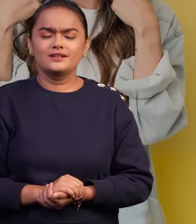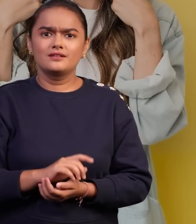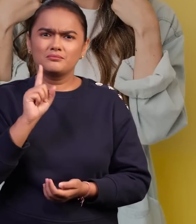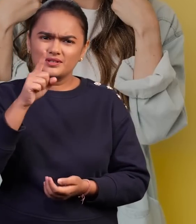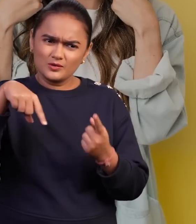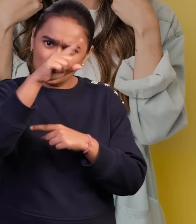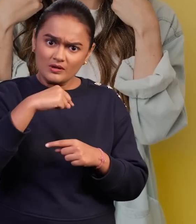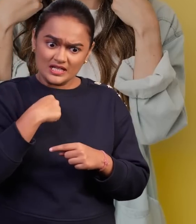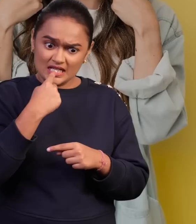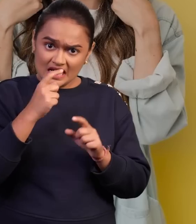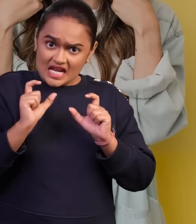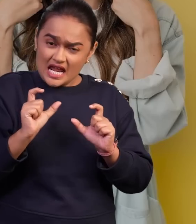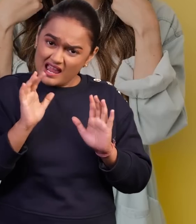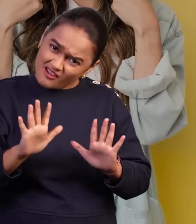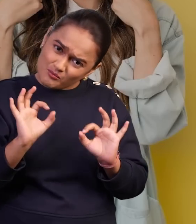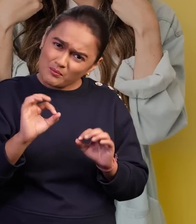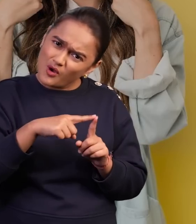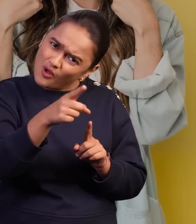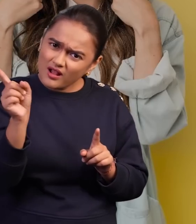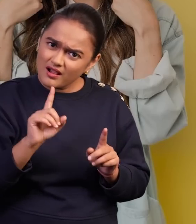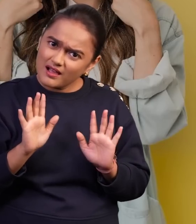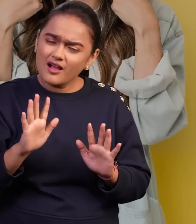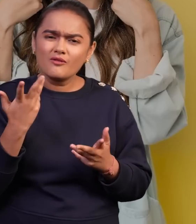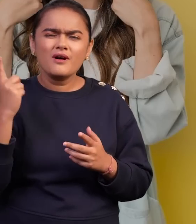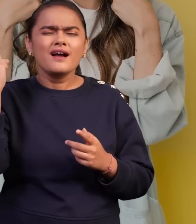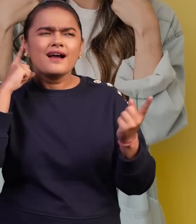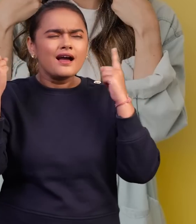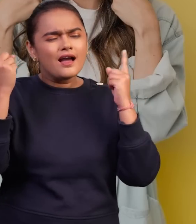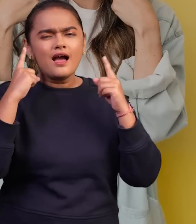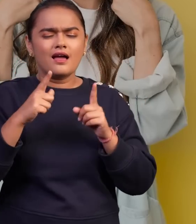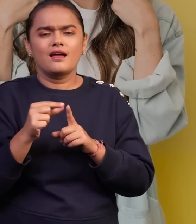But are we really taking proper care of them? Or are we just going by what we've heard from others?